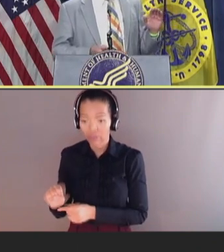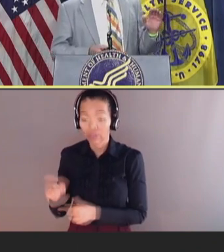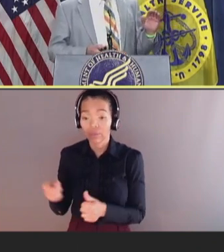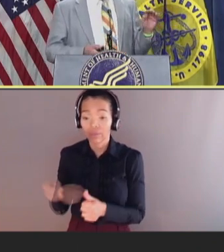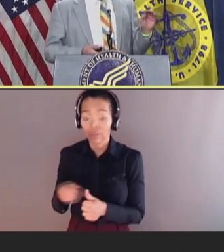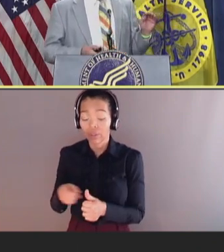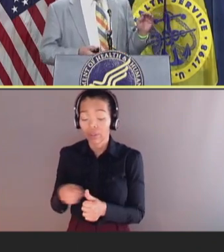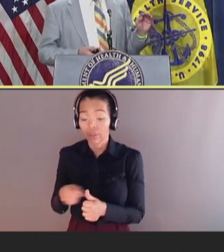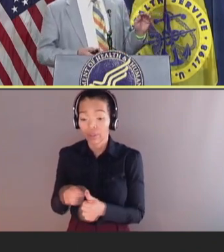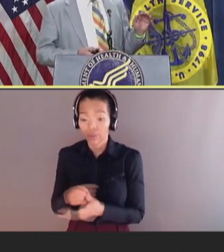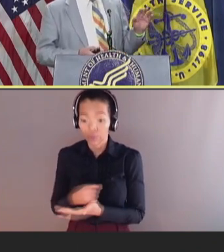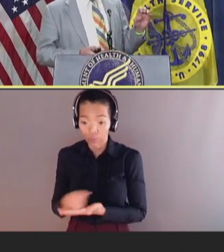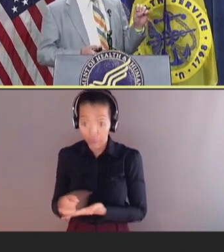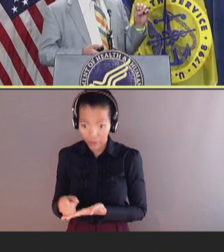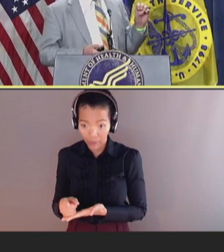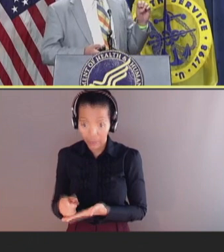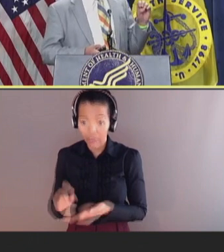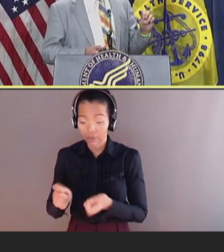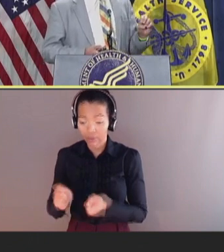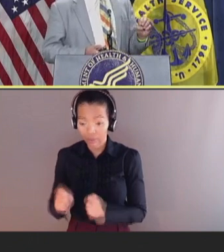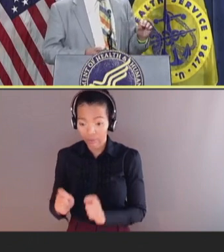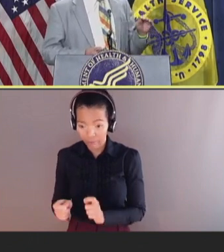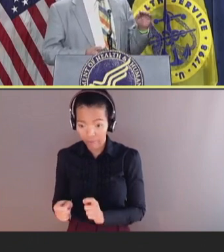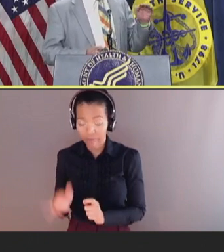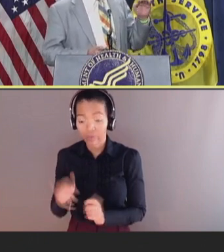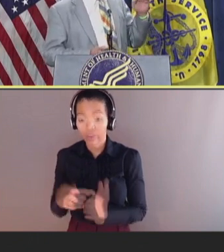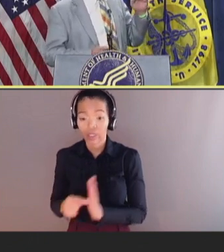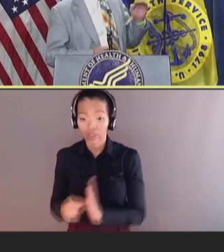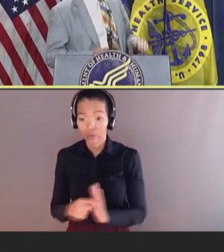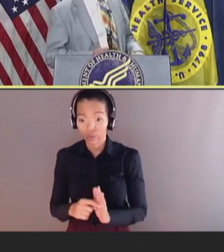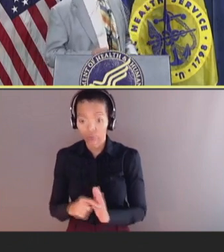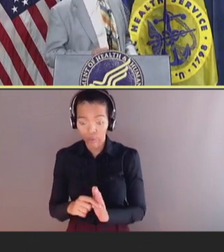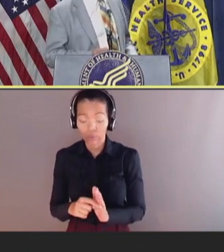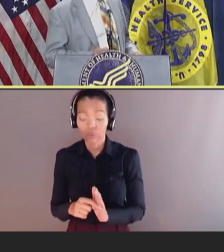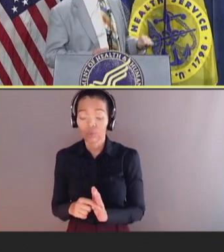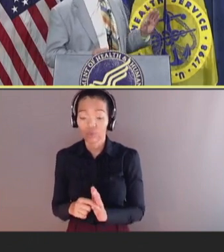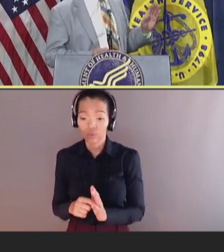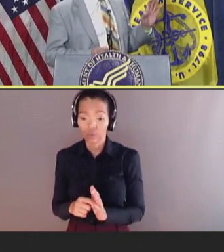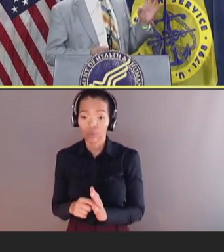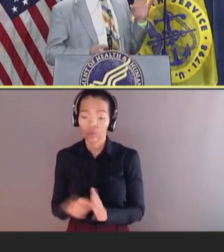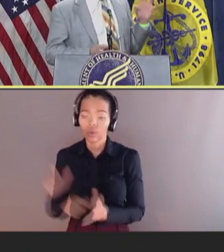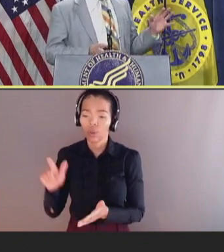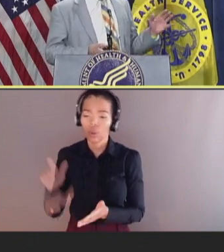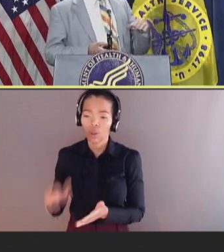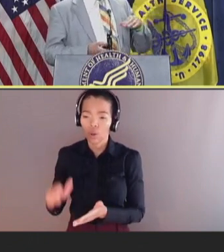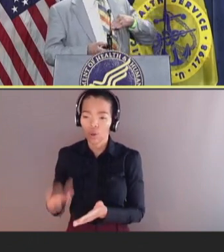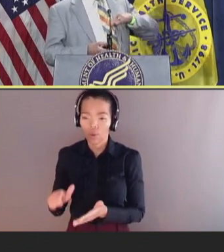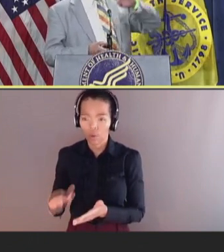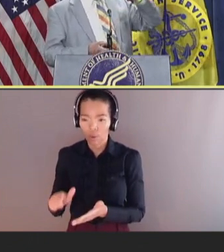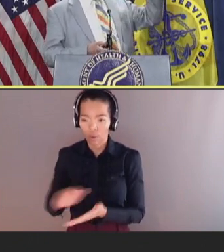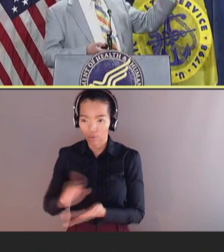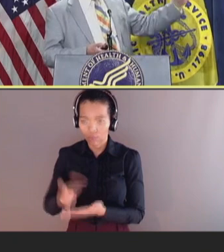the challenge, that predicted significantly lower levels of the area under the curve,